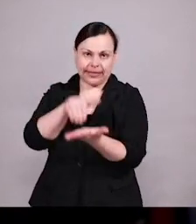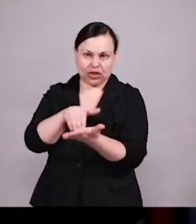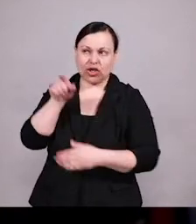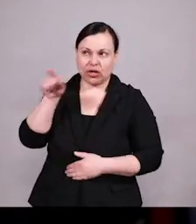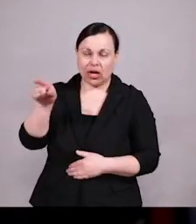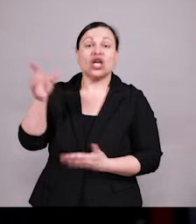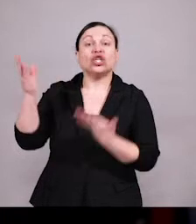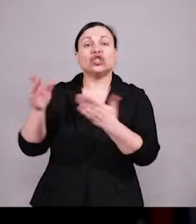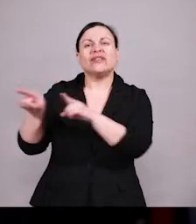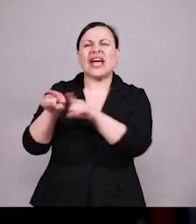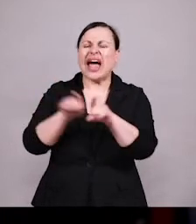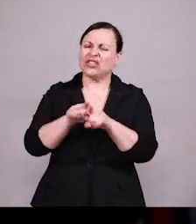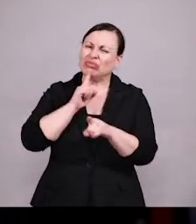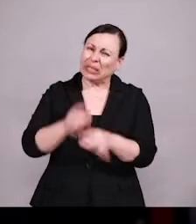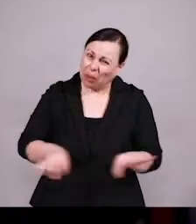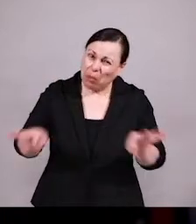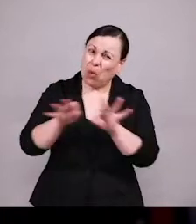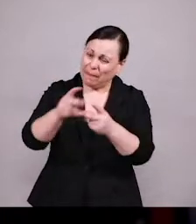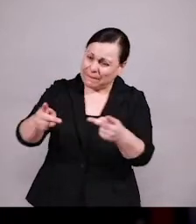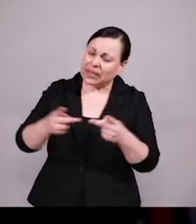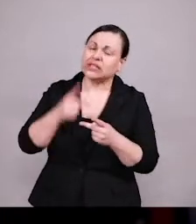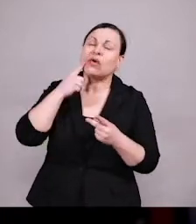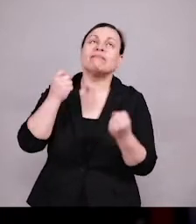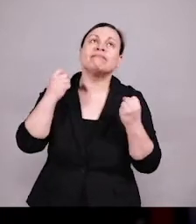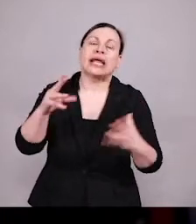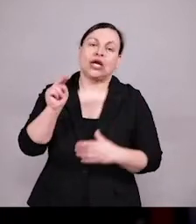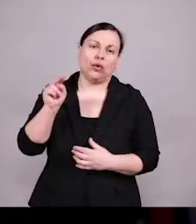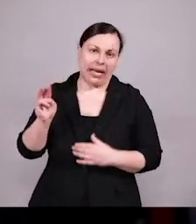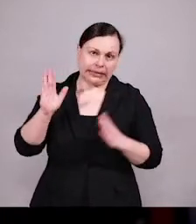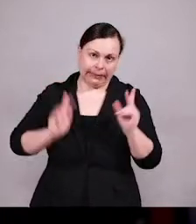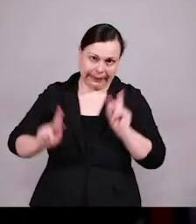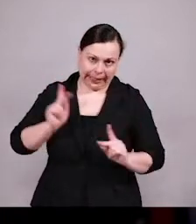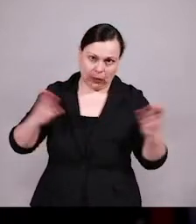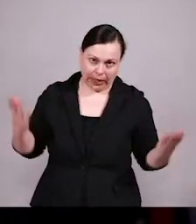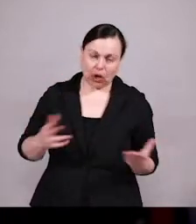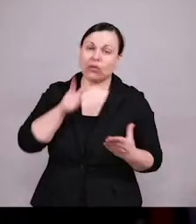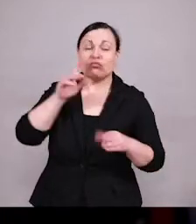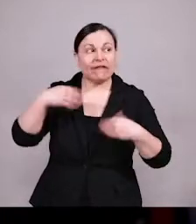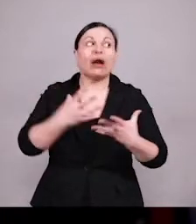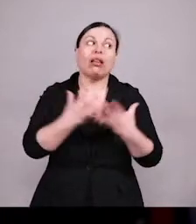which has served as a lifeline for countless New Mexicans and provided much needed help during